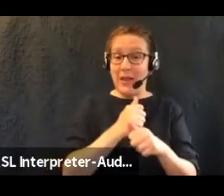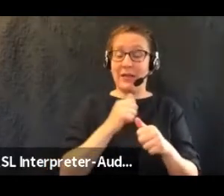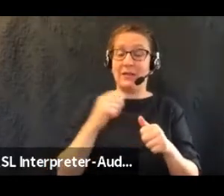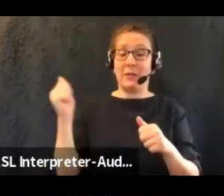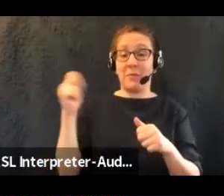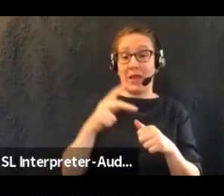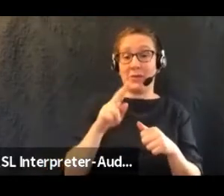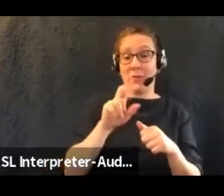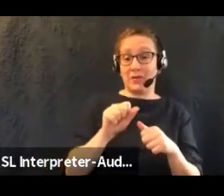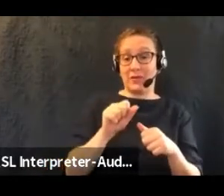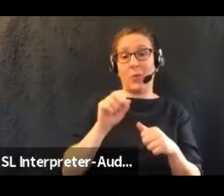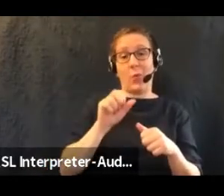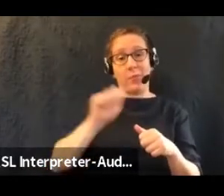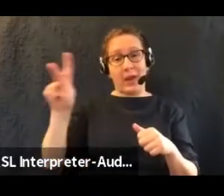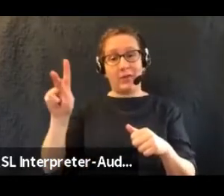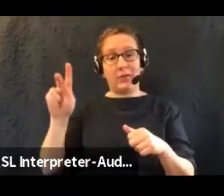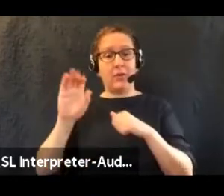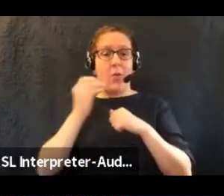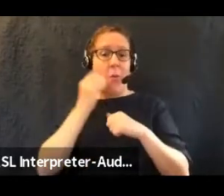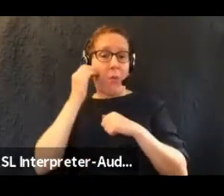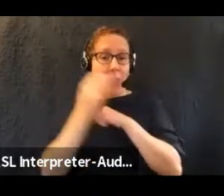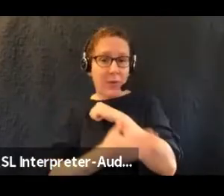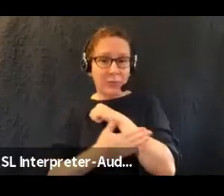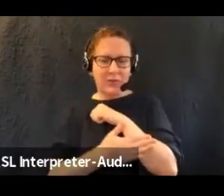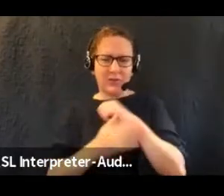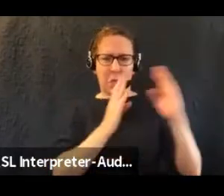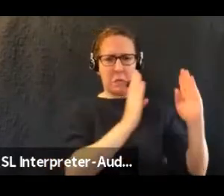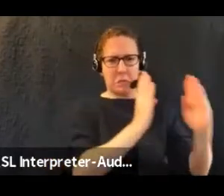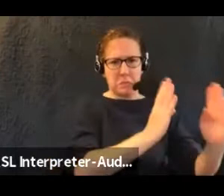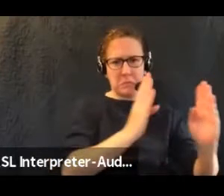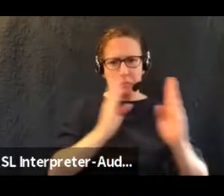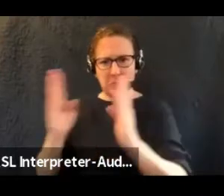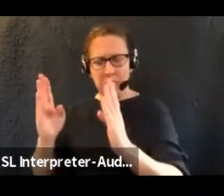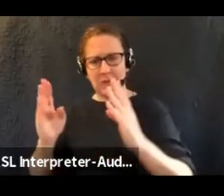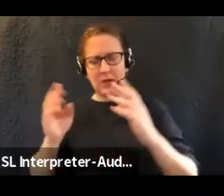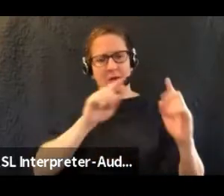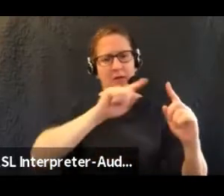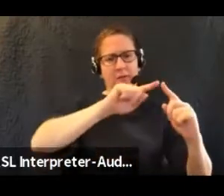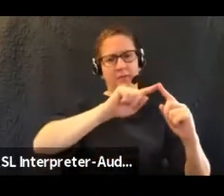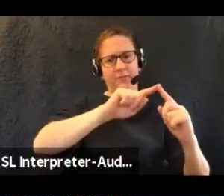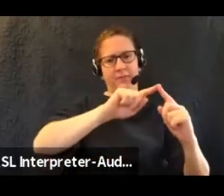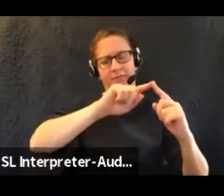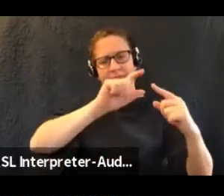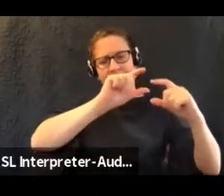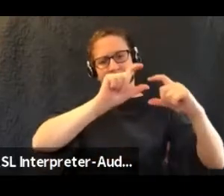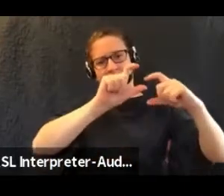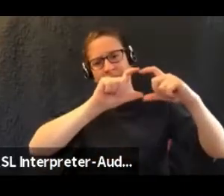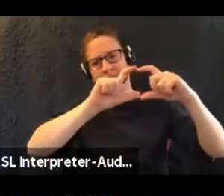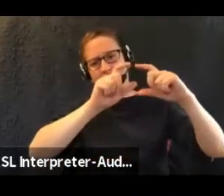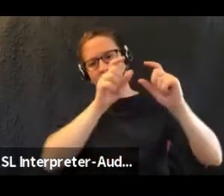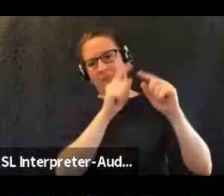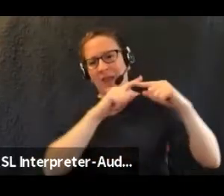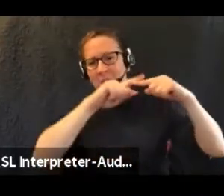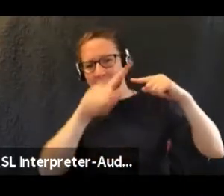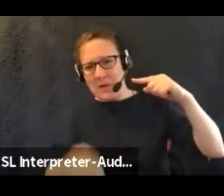the exchange continuum, looking at ways we can best serve our grantees, but also looking